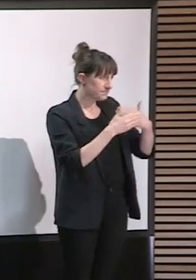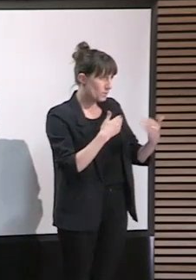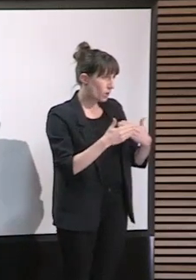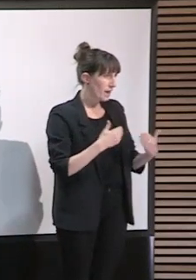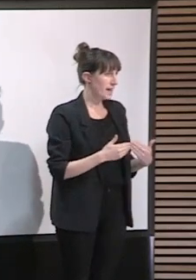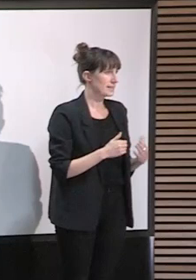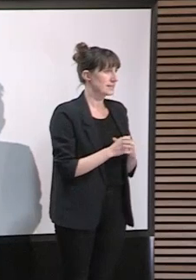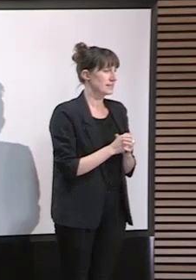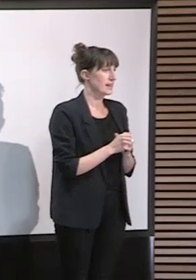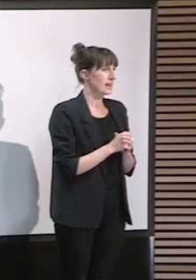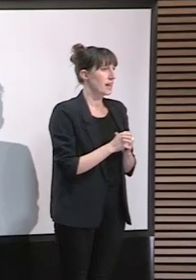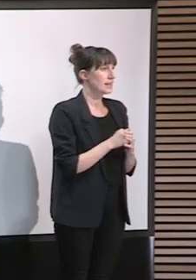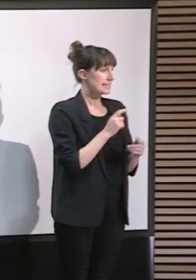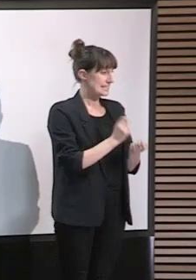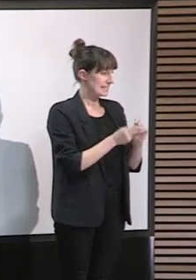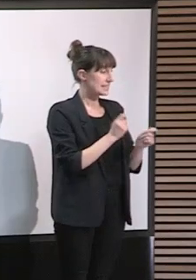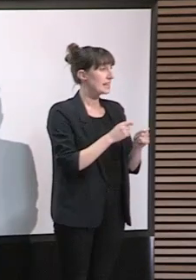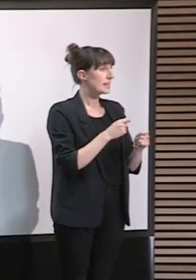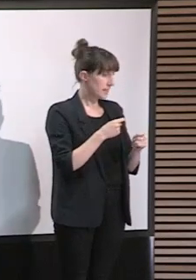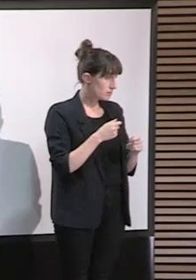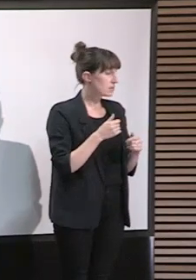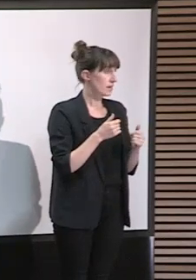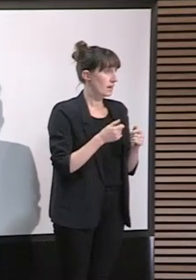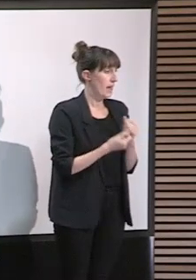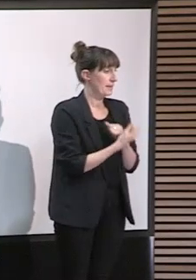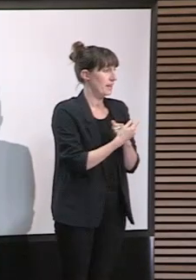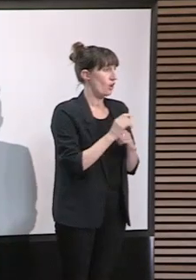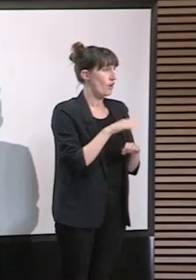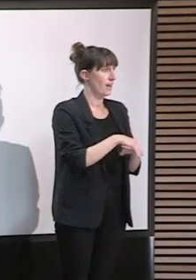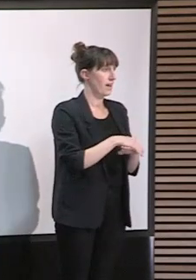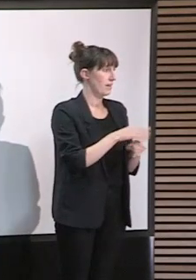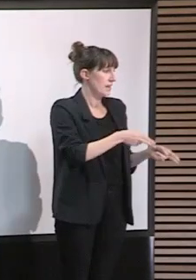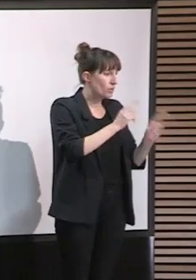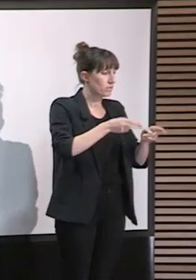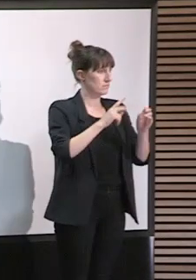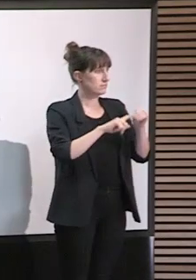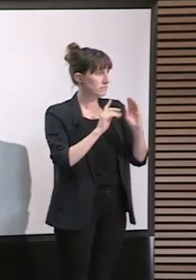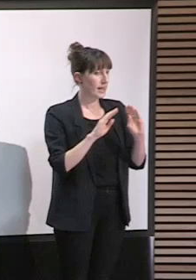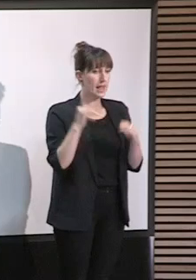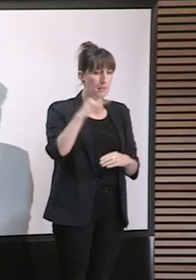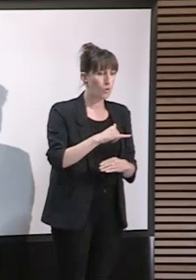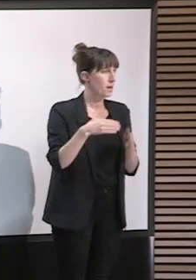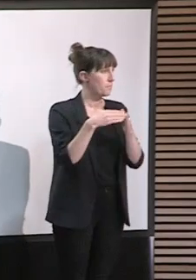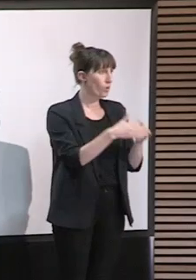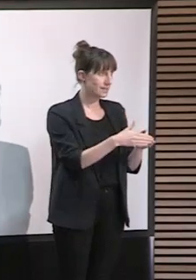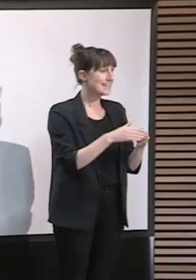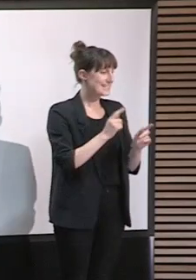community so there's that aspect of it and I have said before that testing was